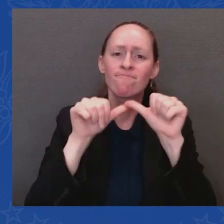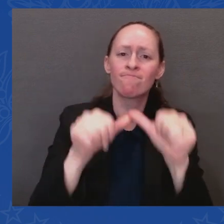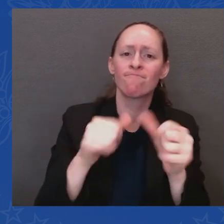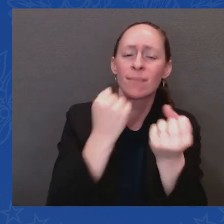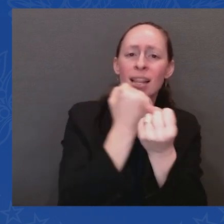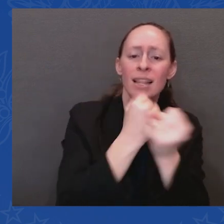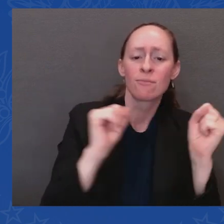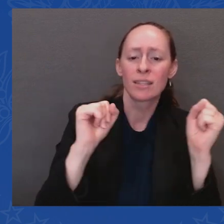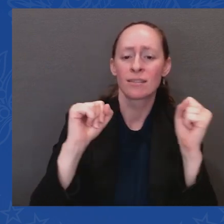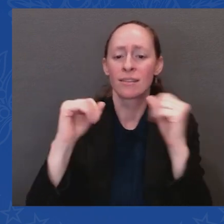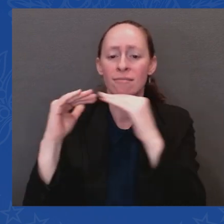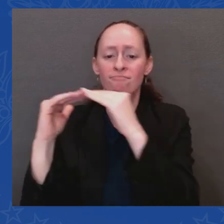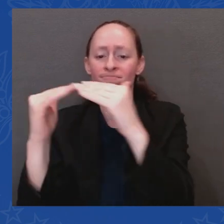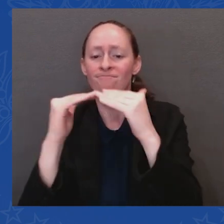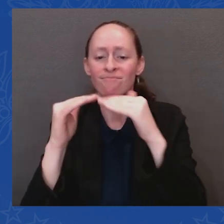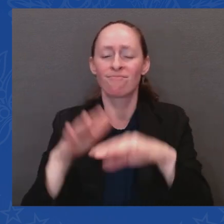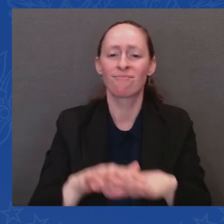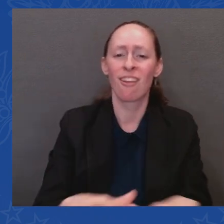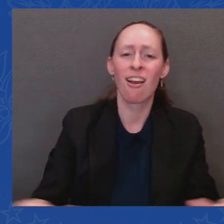That's not hyperbole. Our veterans.